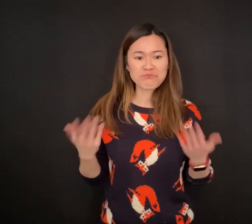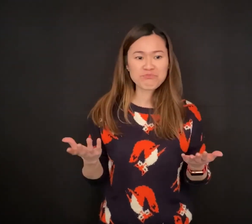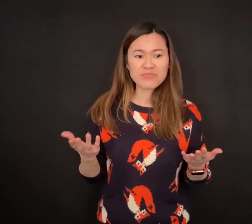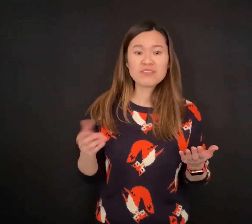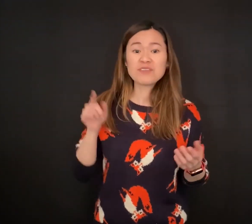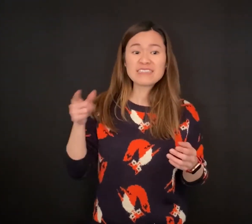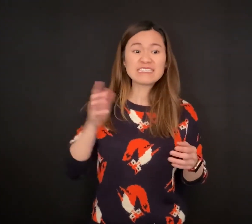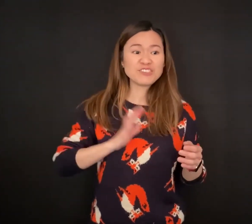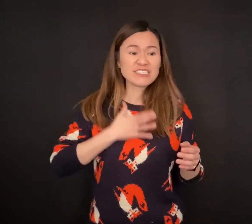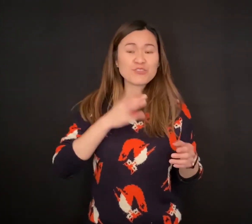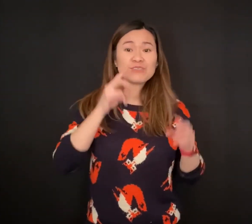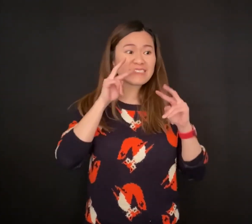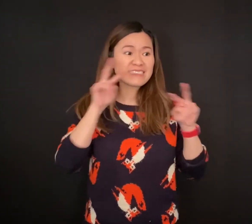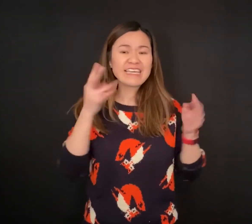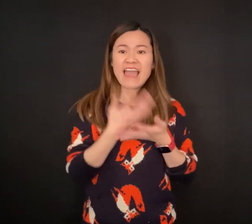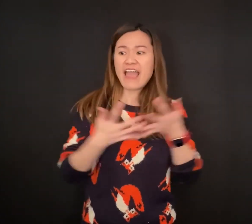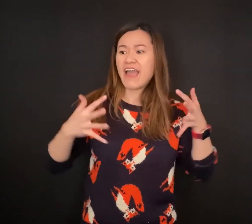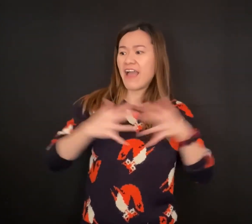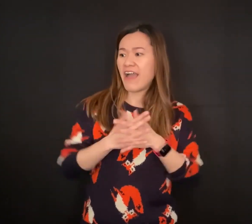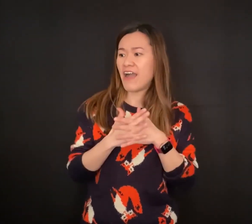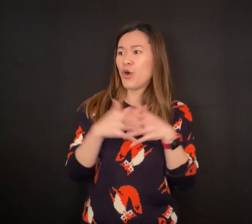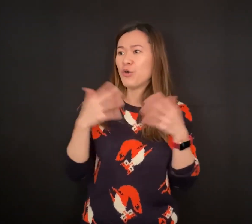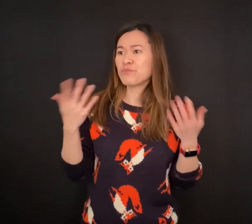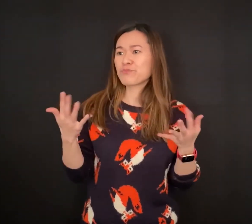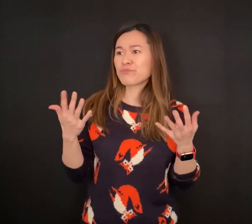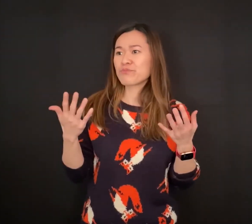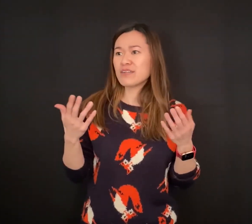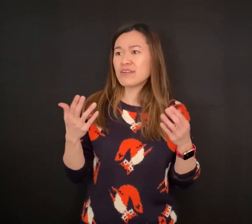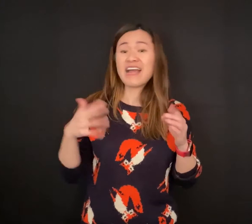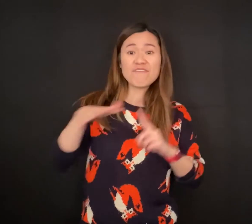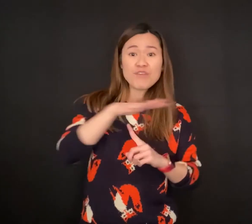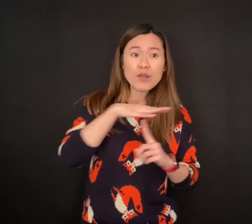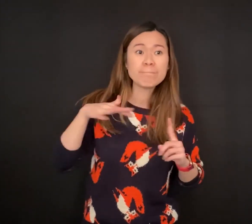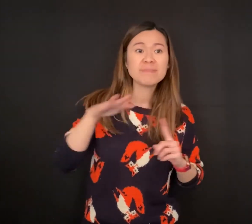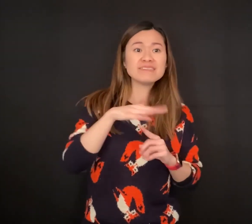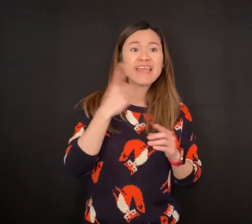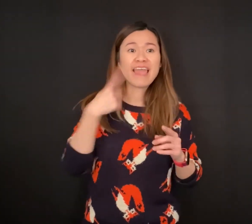So it's interesting to see how their environment and